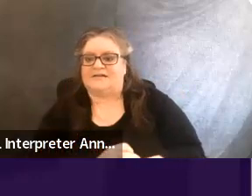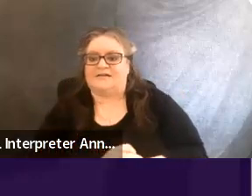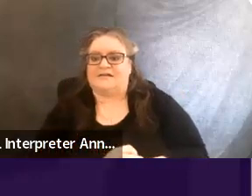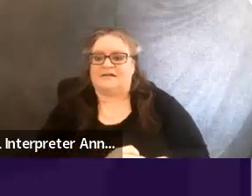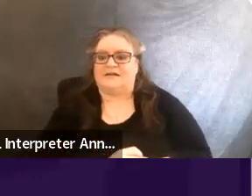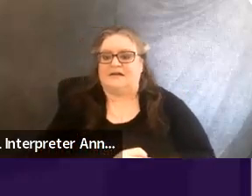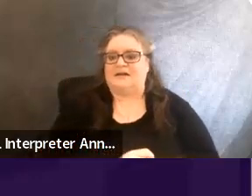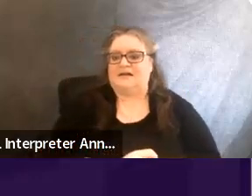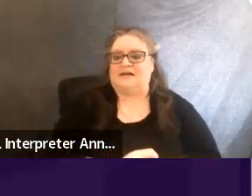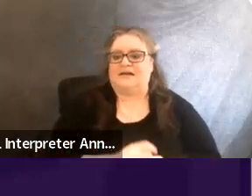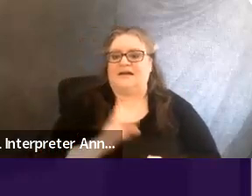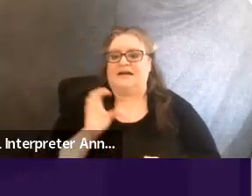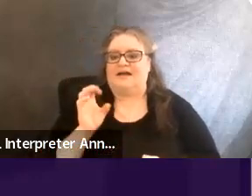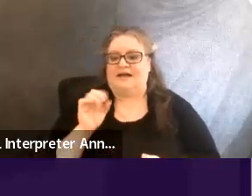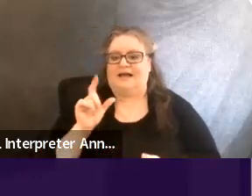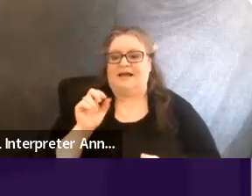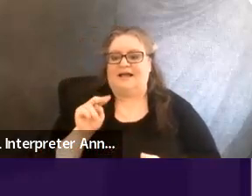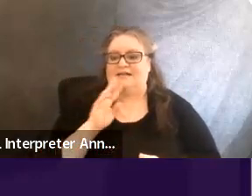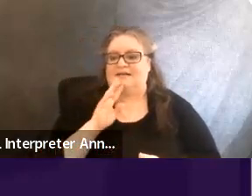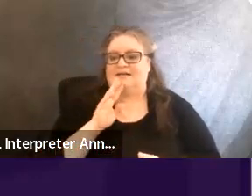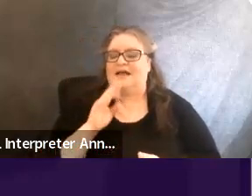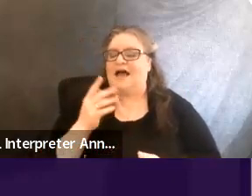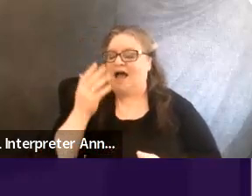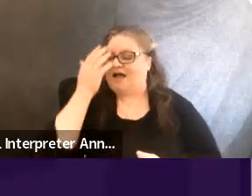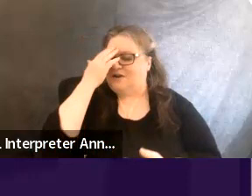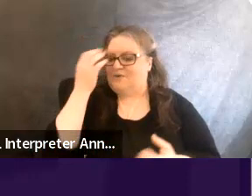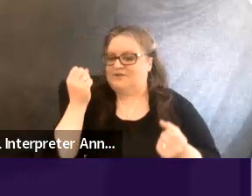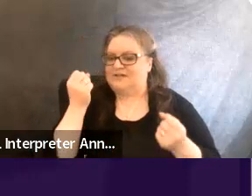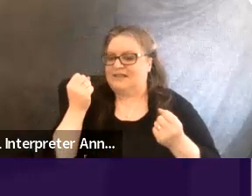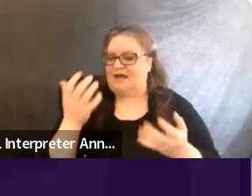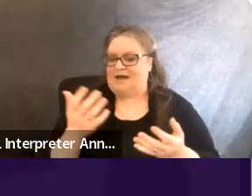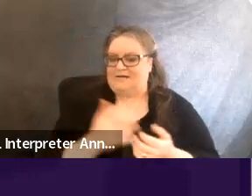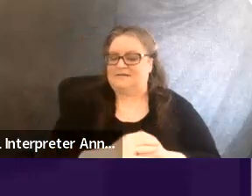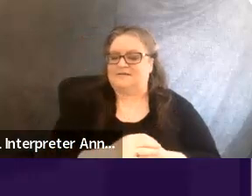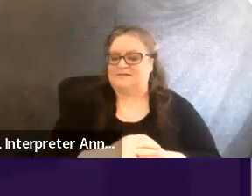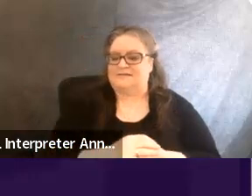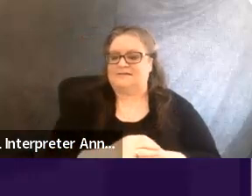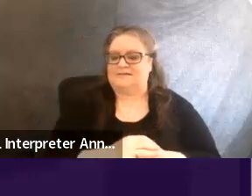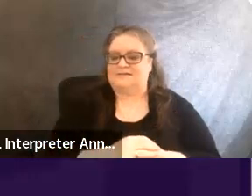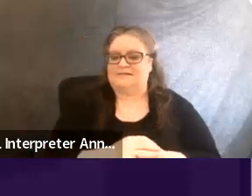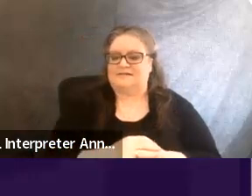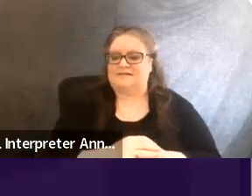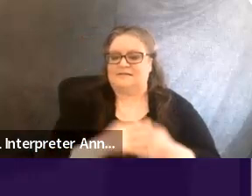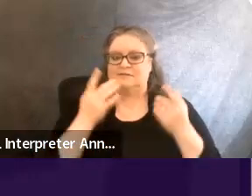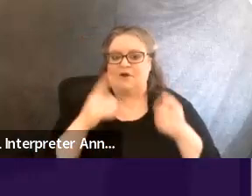Ellen: I know there's a lot going on right now